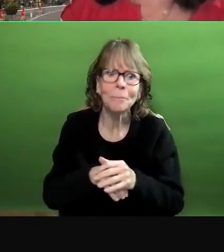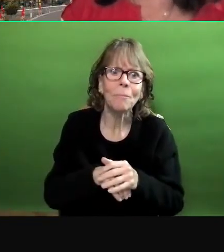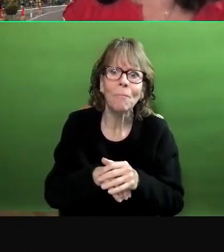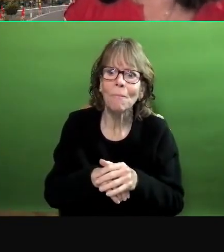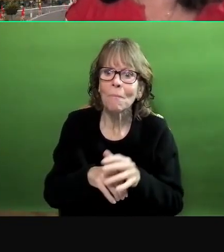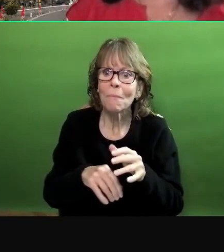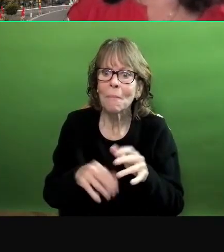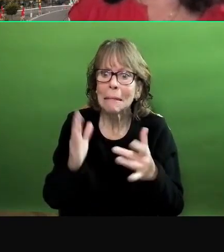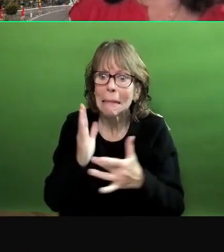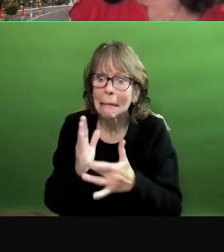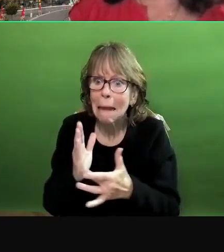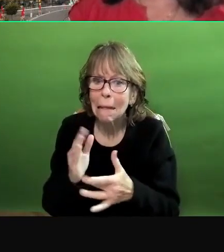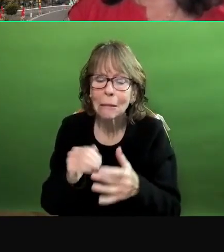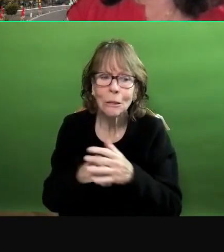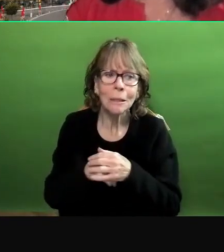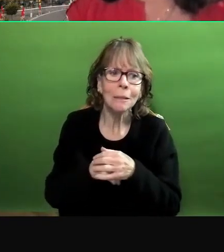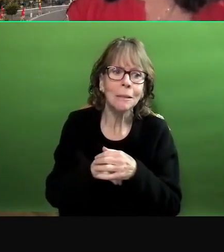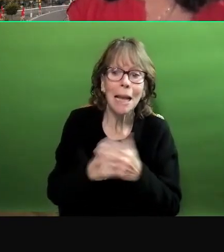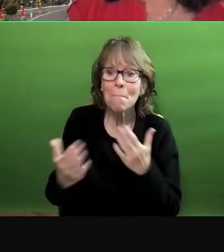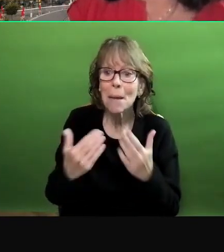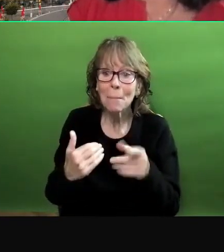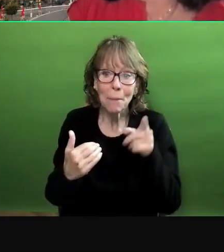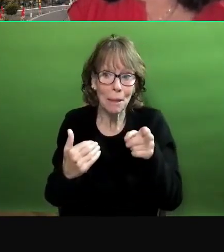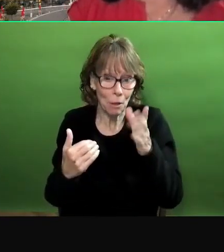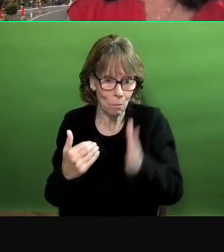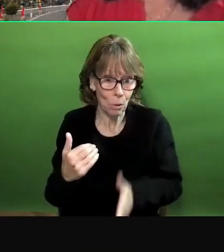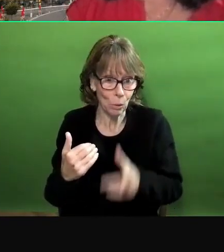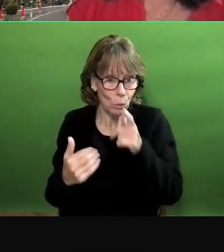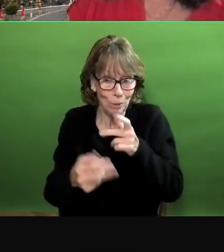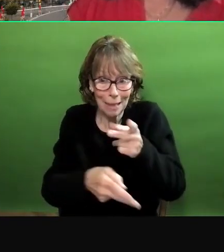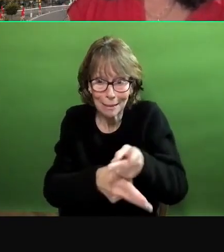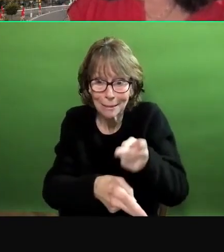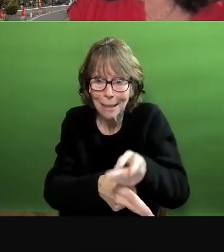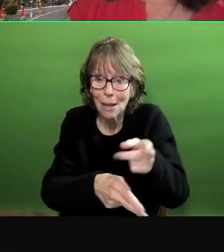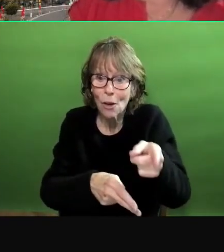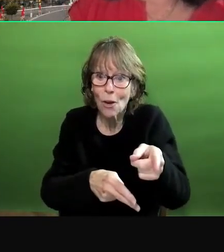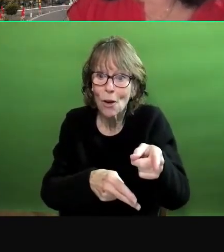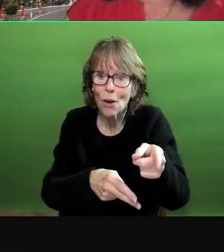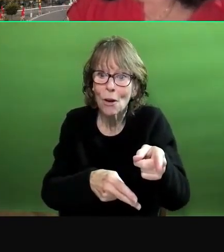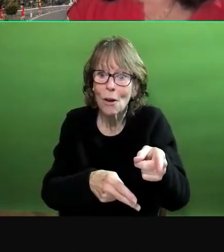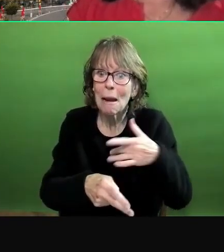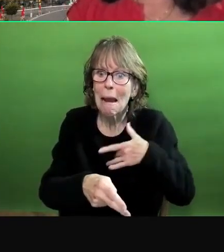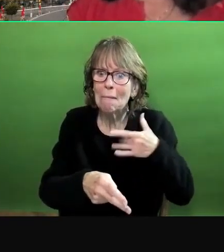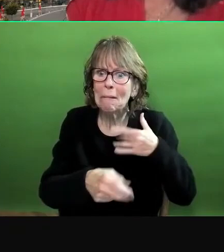caregivers themselves may be feeling a lot of pressure to just carry out their roles.